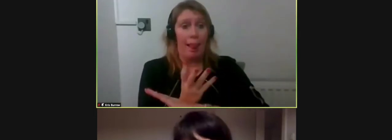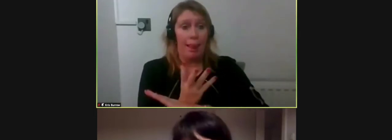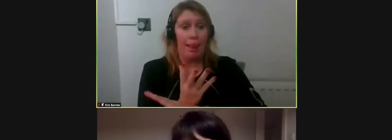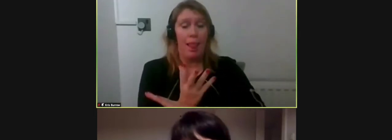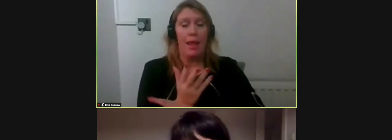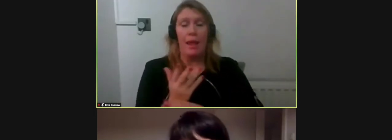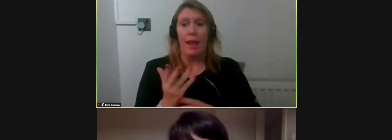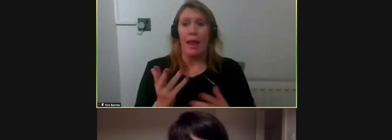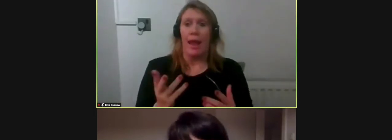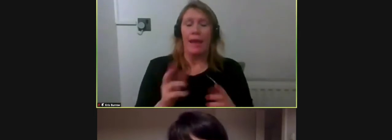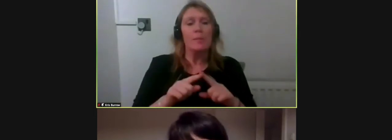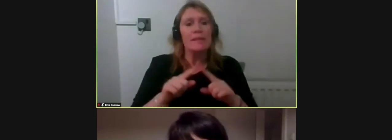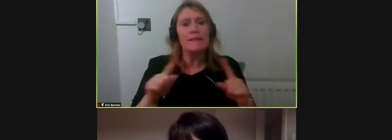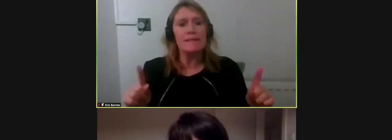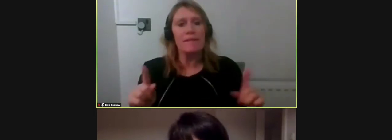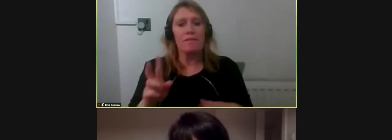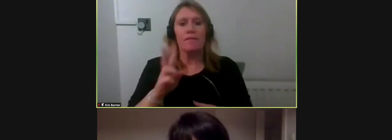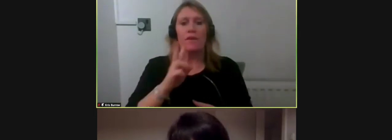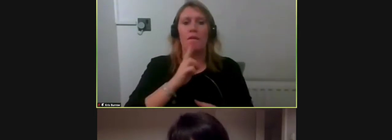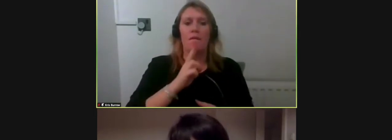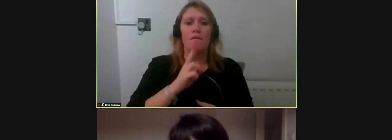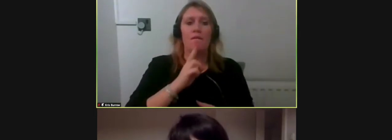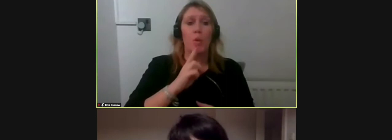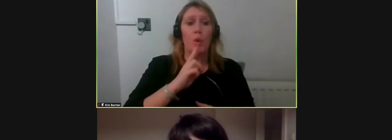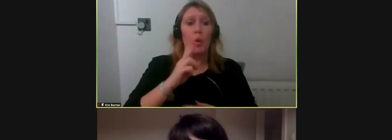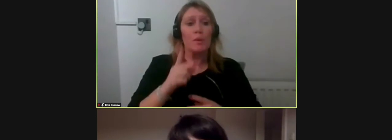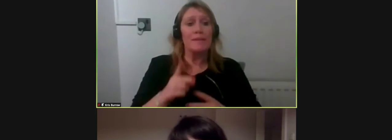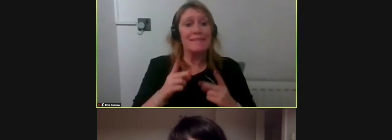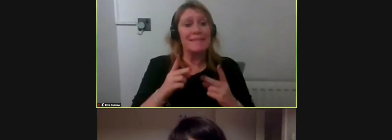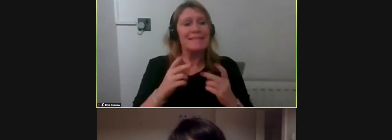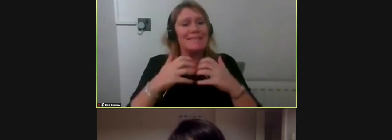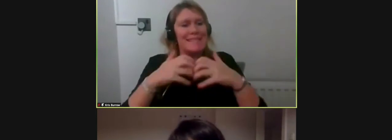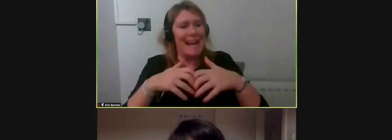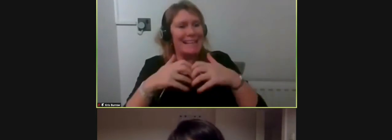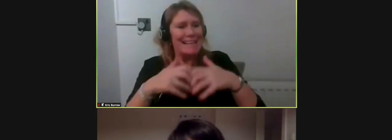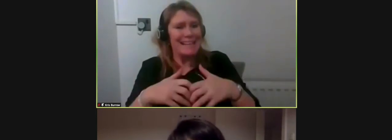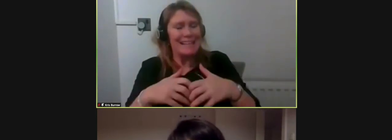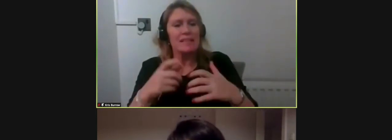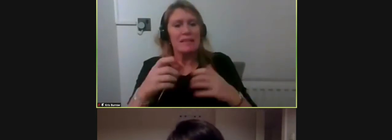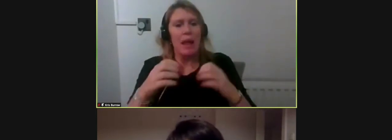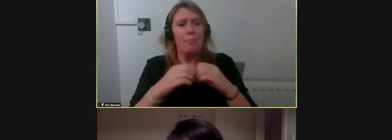of vocal techniques that Bethan elaborated on. So the question after this was